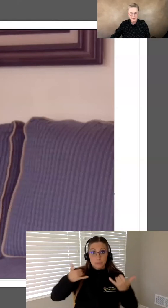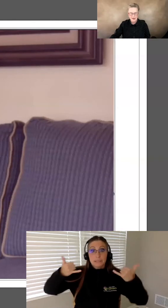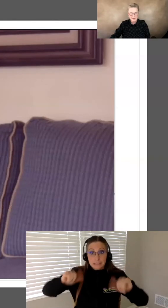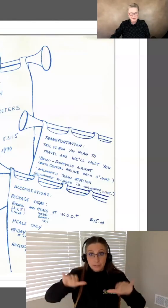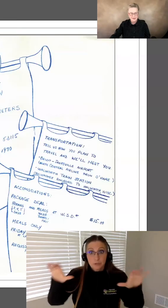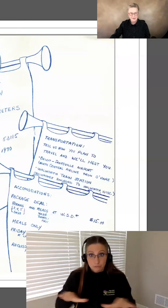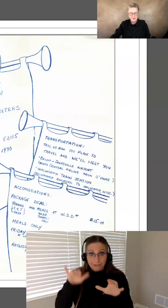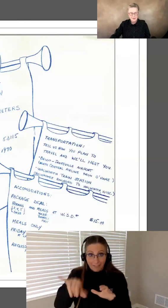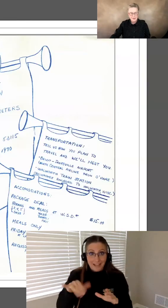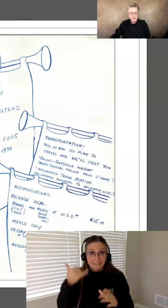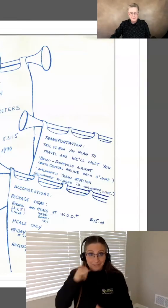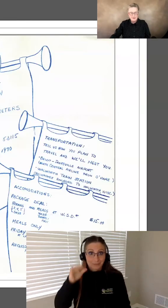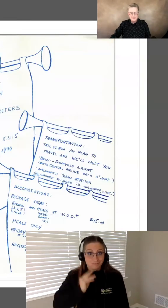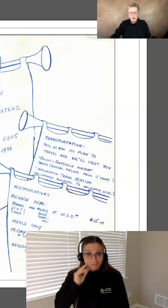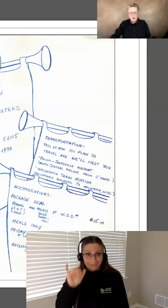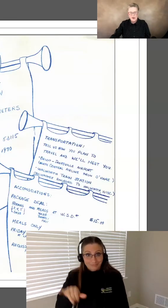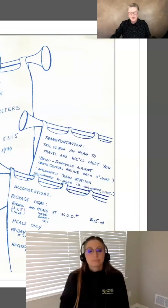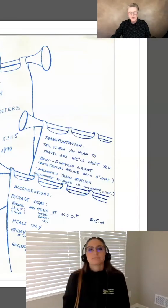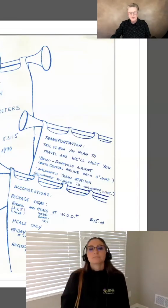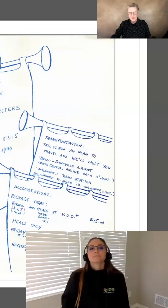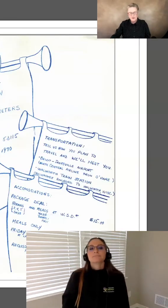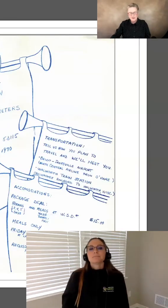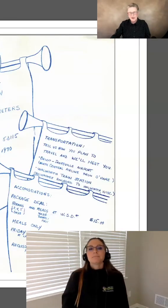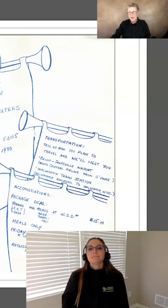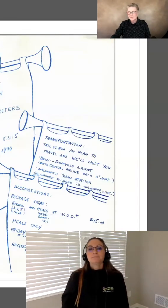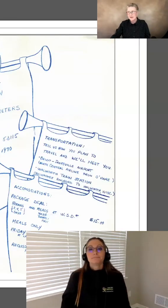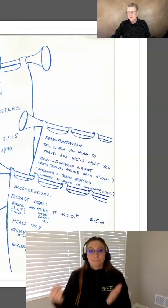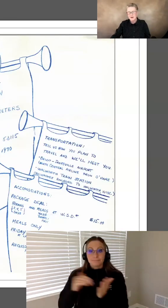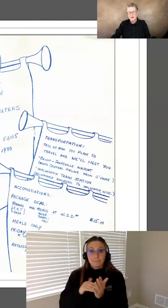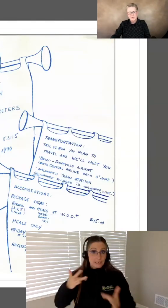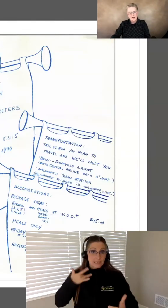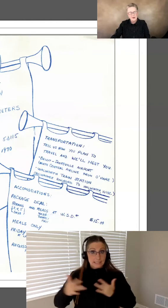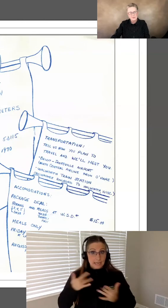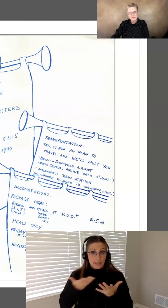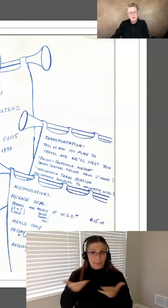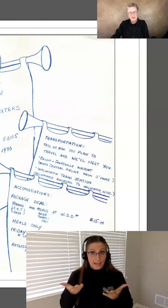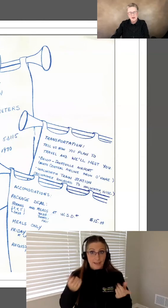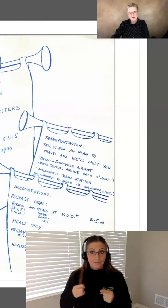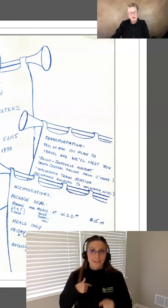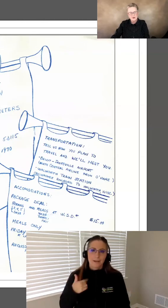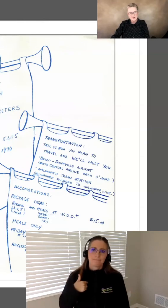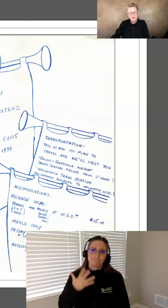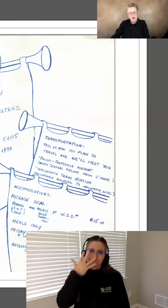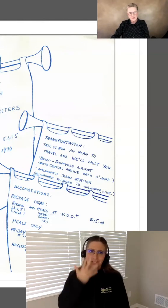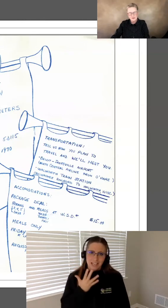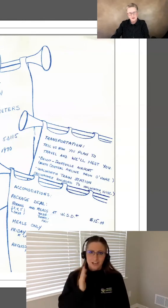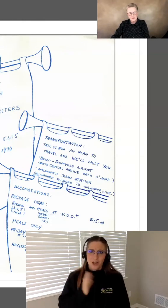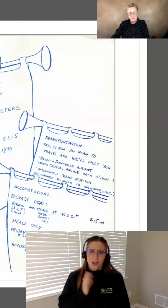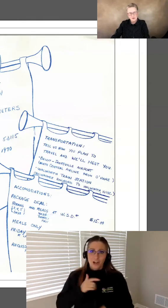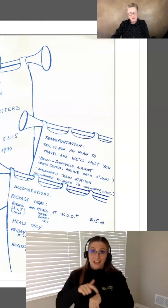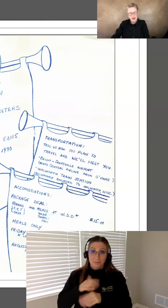things, so another exciting thing and I'm so sad that our time is running out